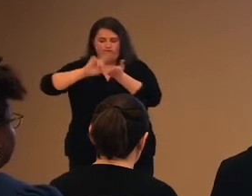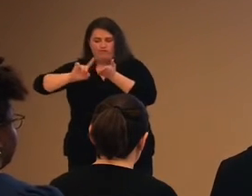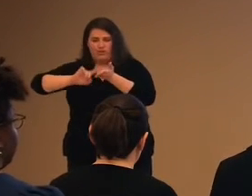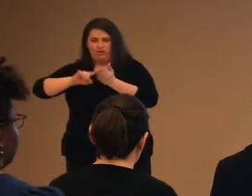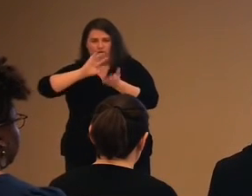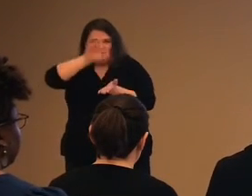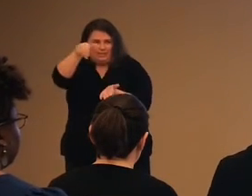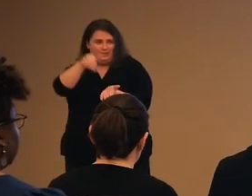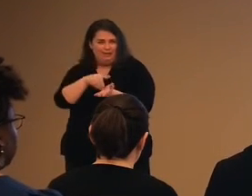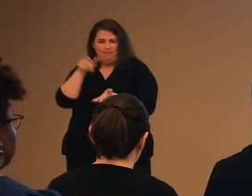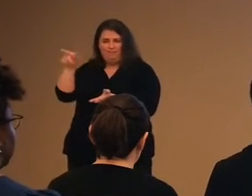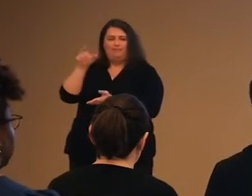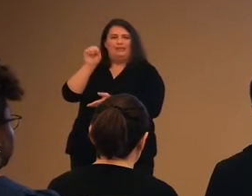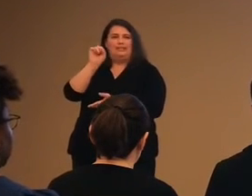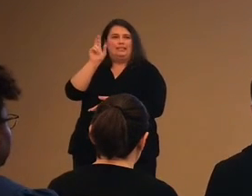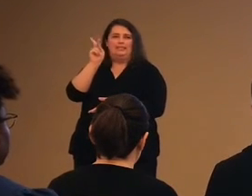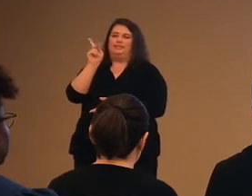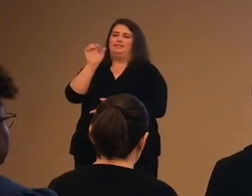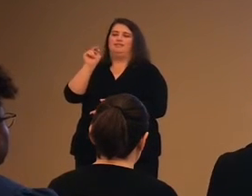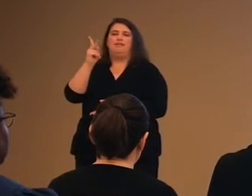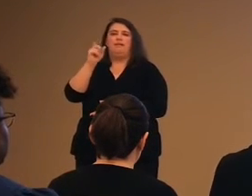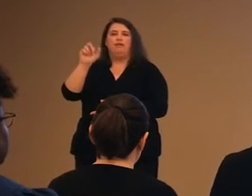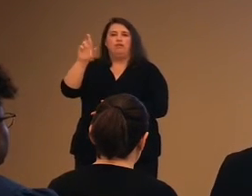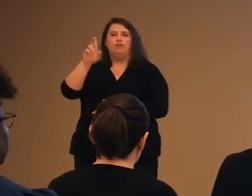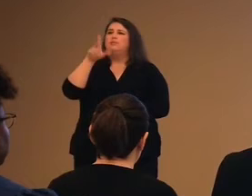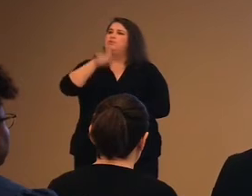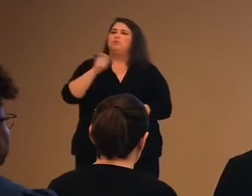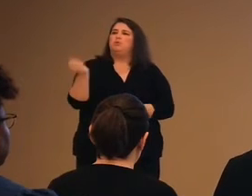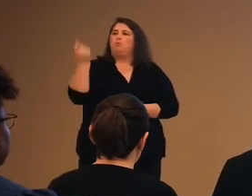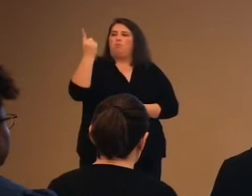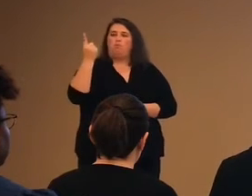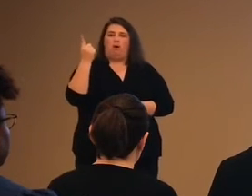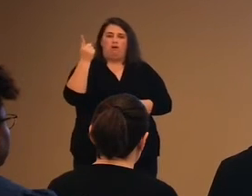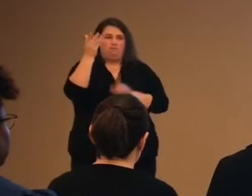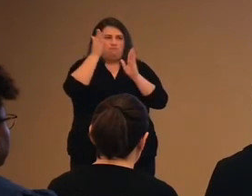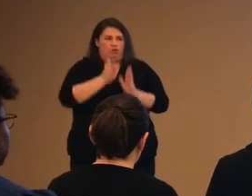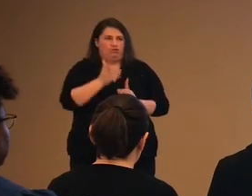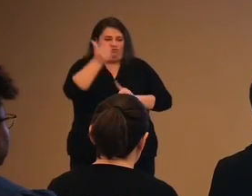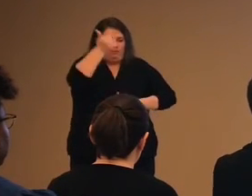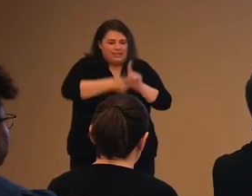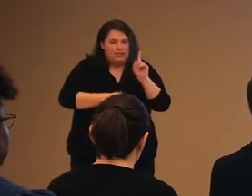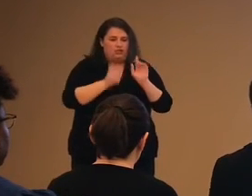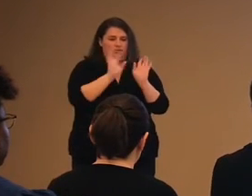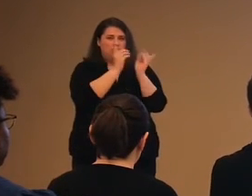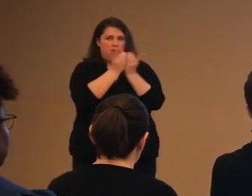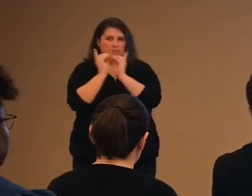So it was supposed to be one person from every department and